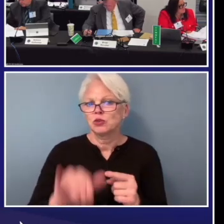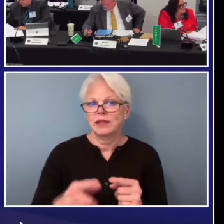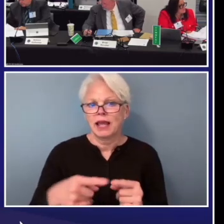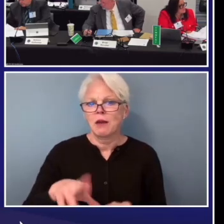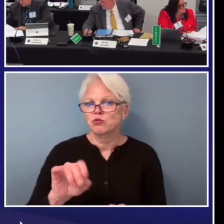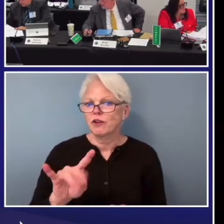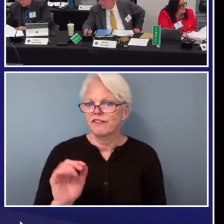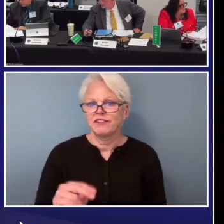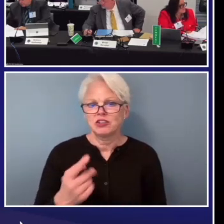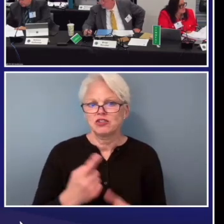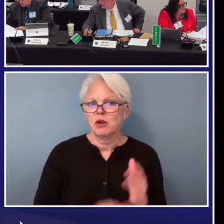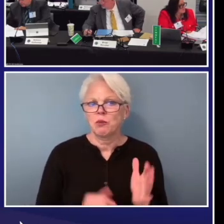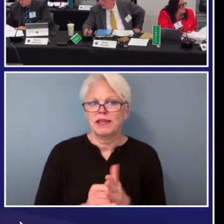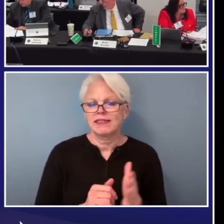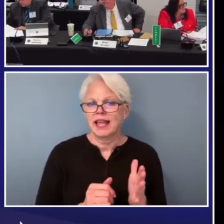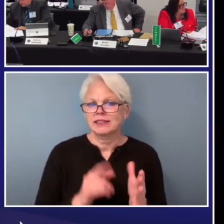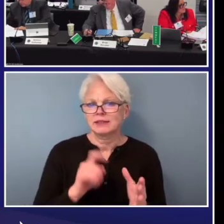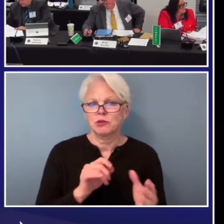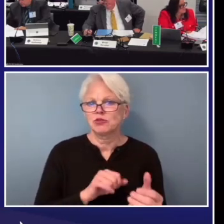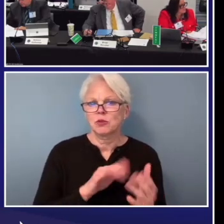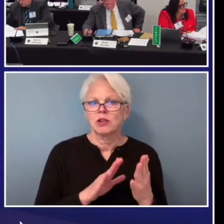it's designed to address and who it will affect?